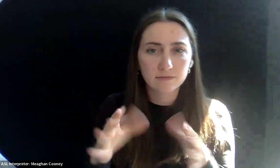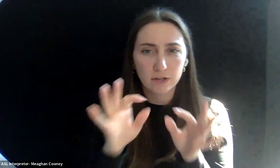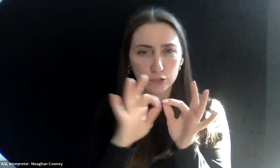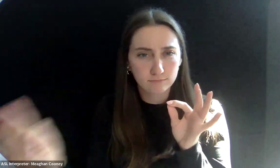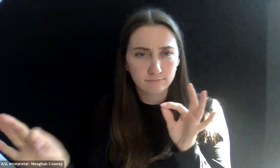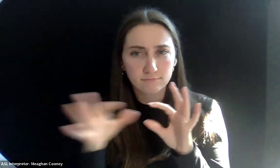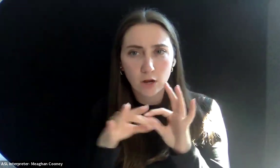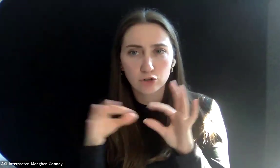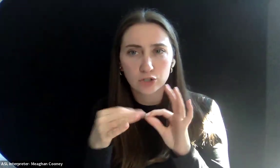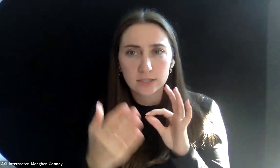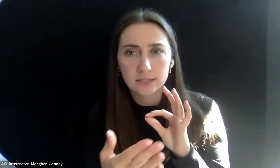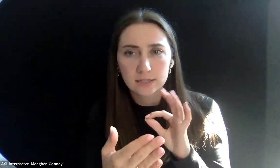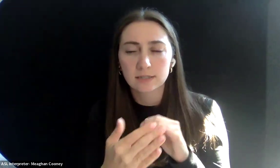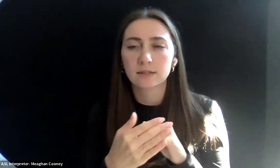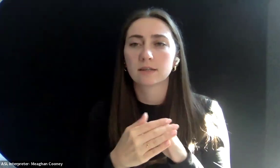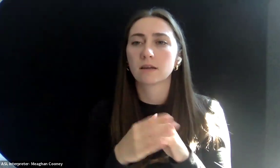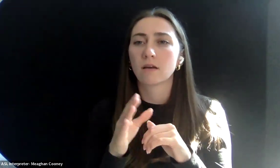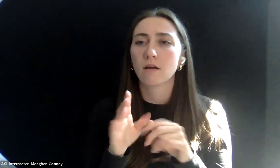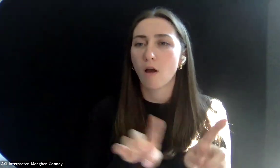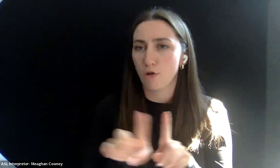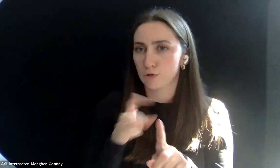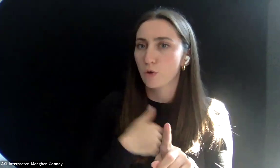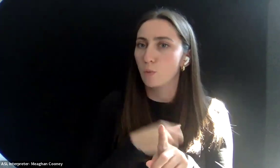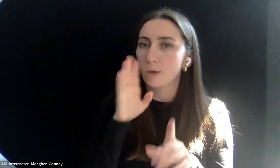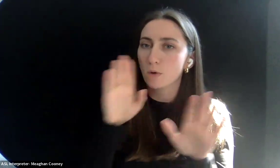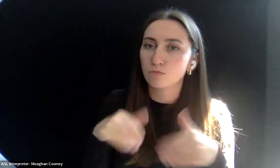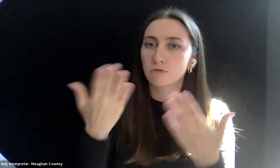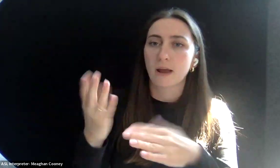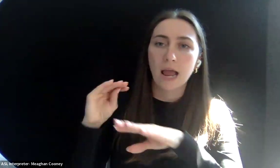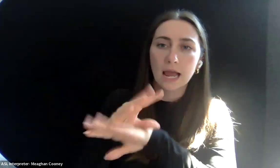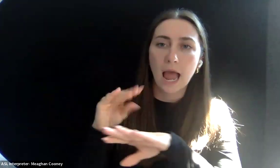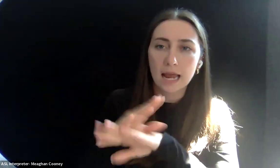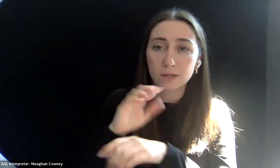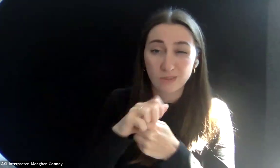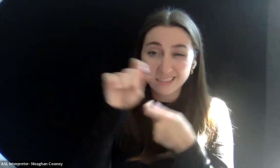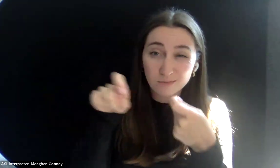And we would propose to put out guidance with some specific recommended strategies.